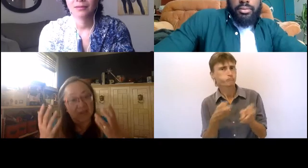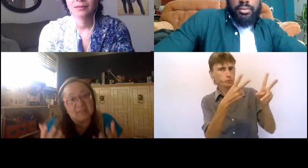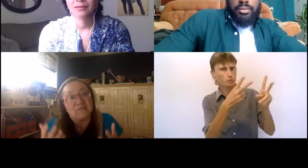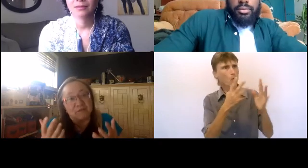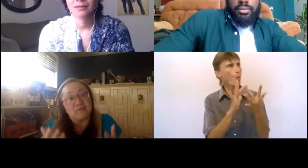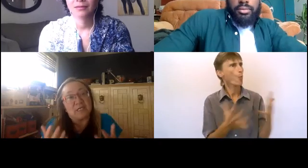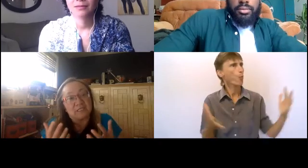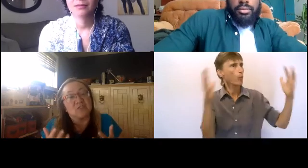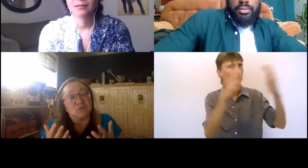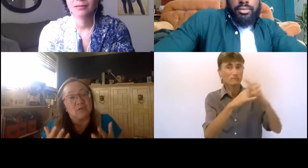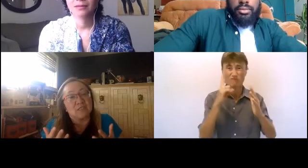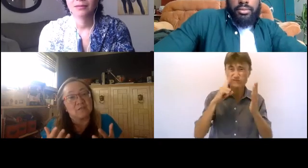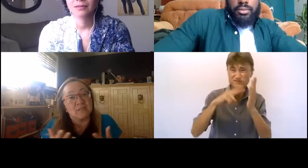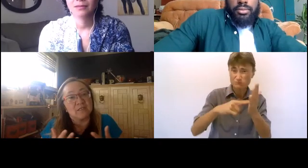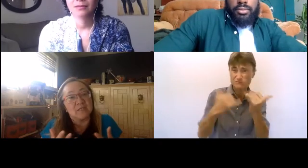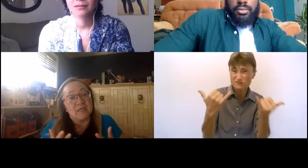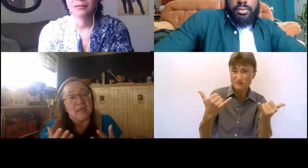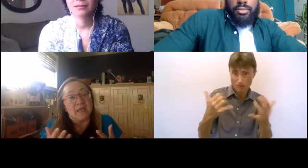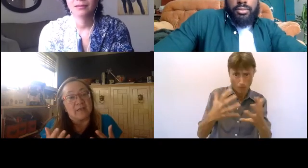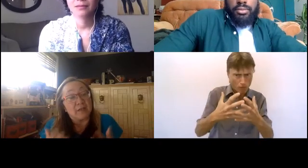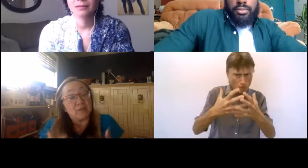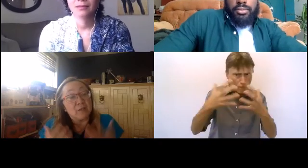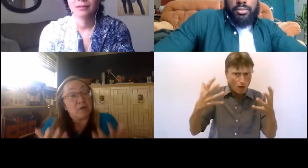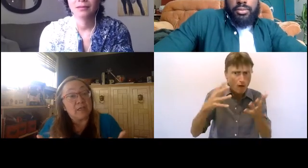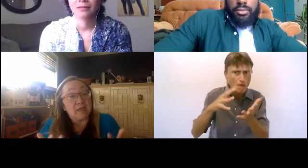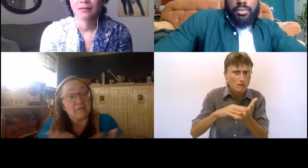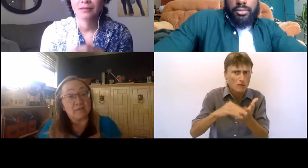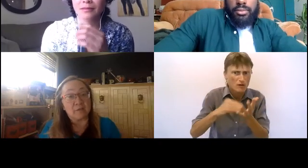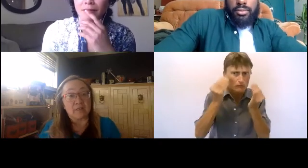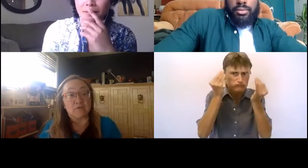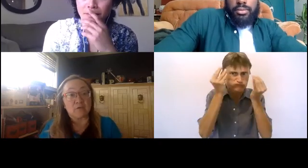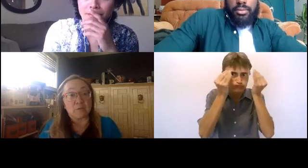lots of information to rest with, and that you may want to have some kind of response